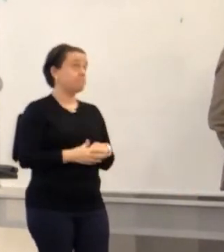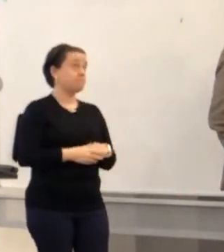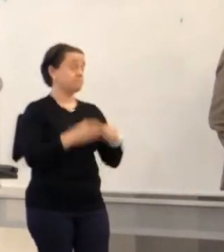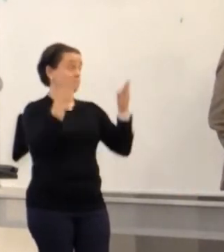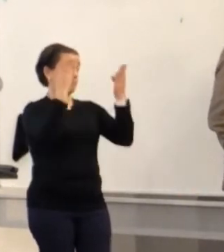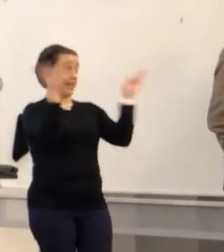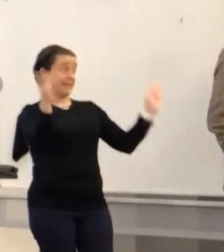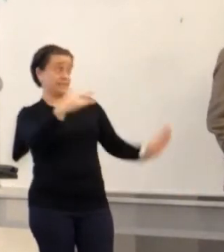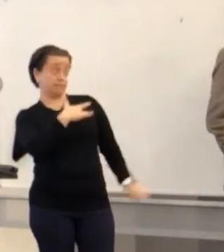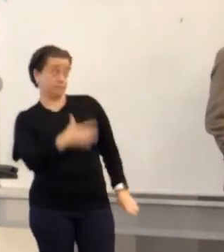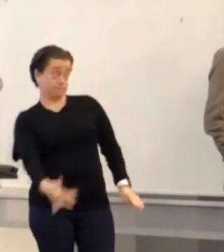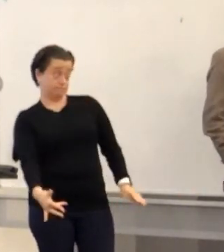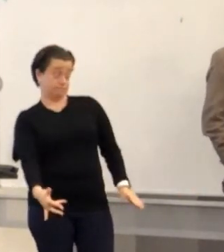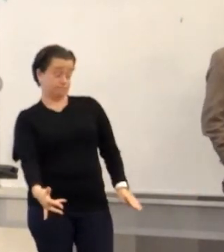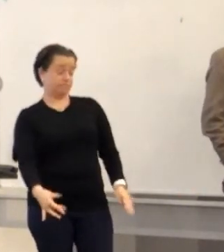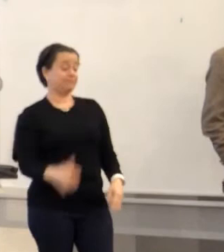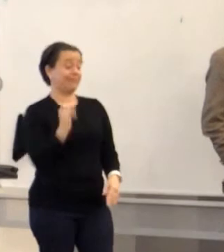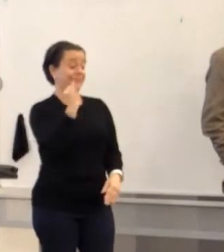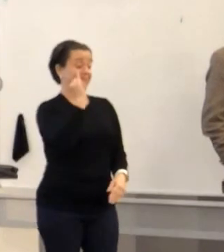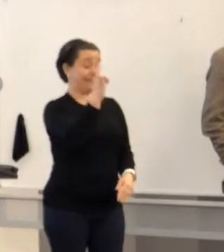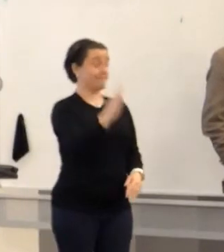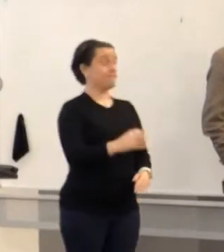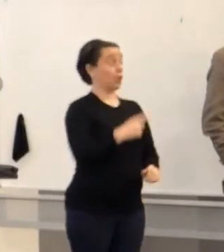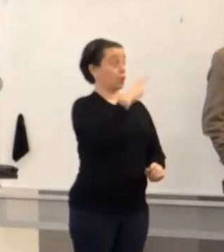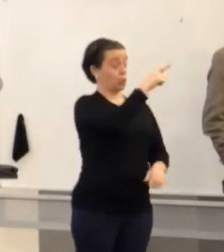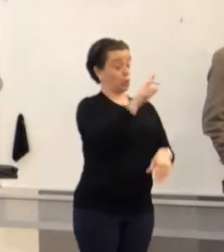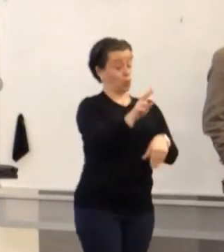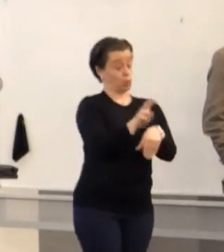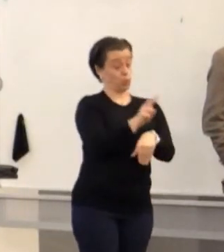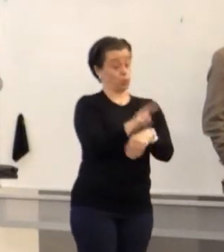if you are using someone else's open source software,